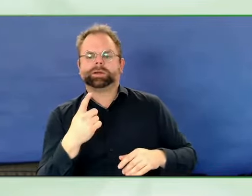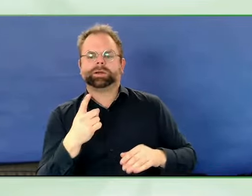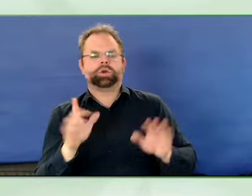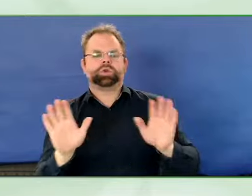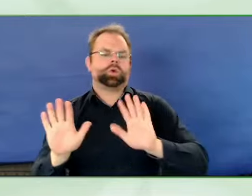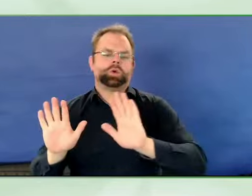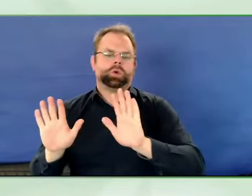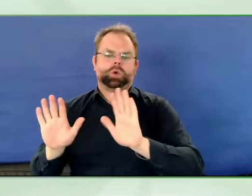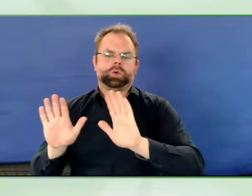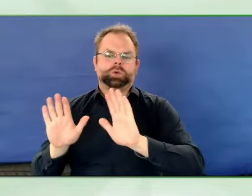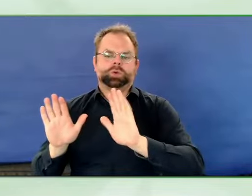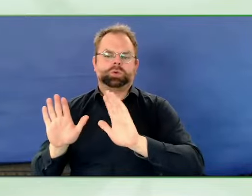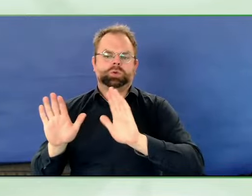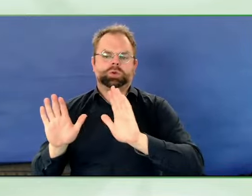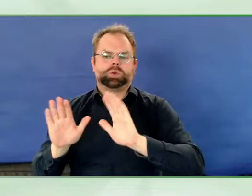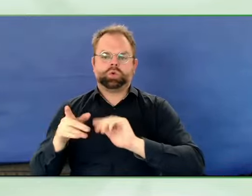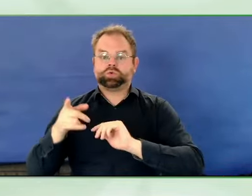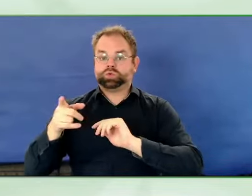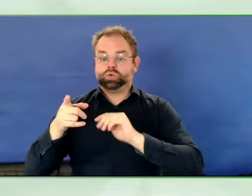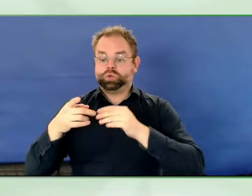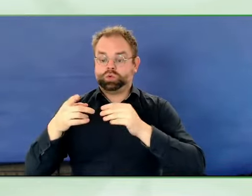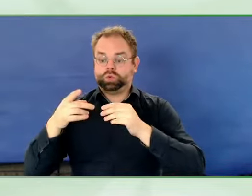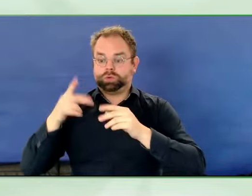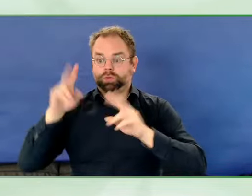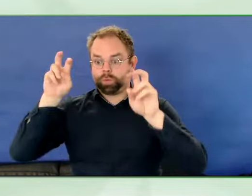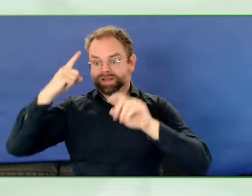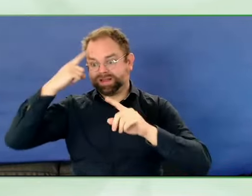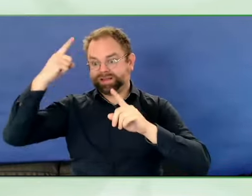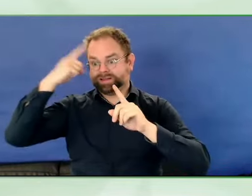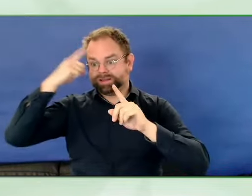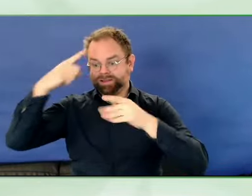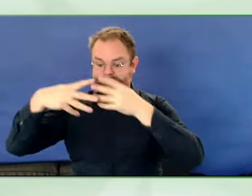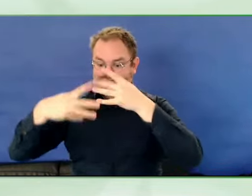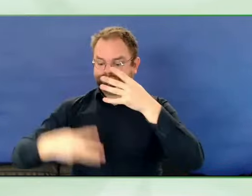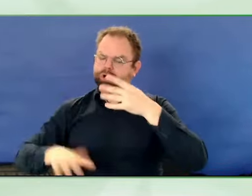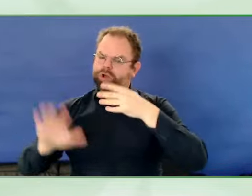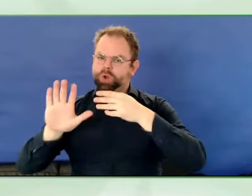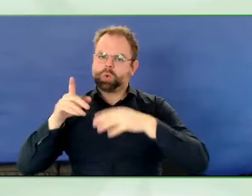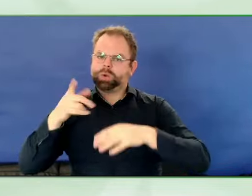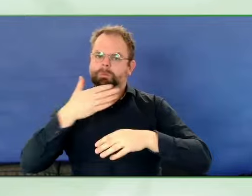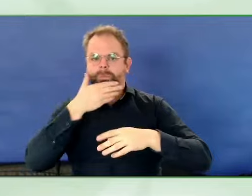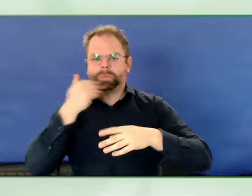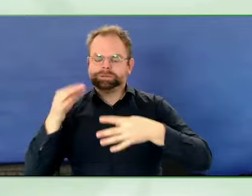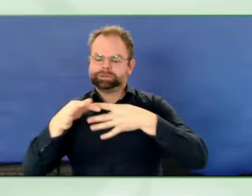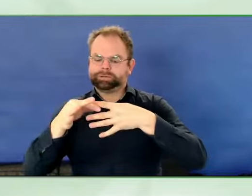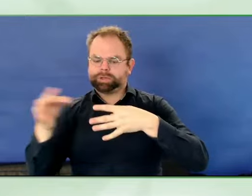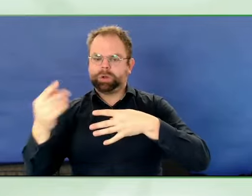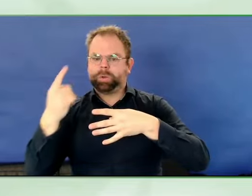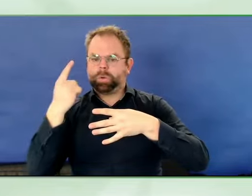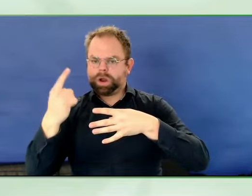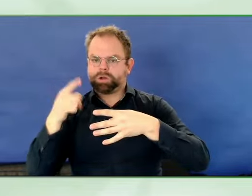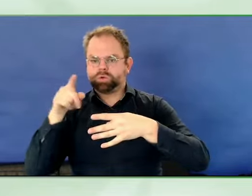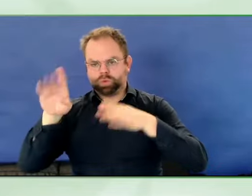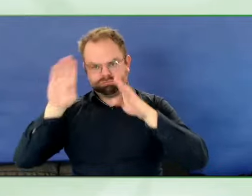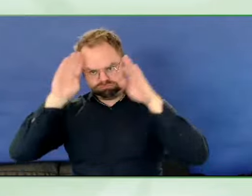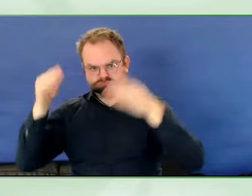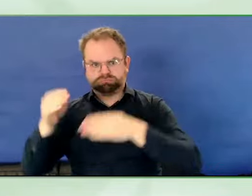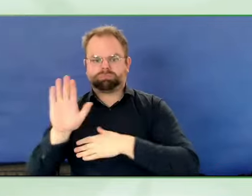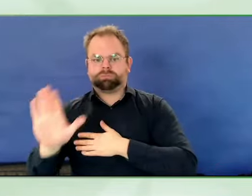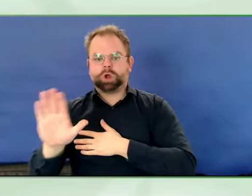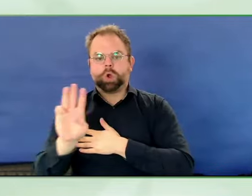This is the spirit that we need because then something like what I did could happen and